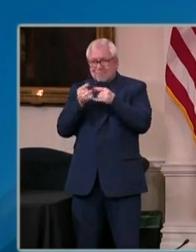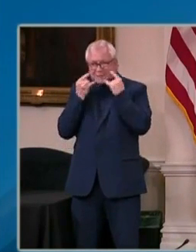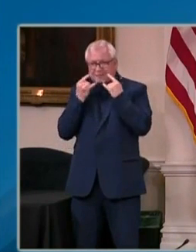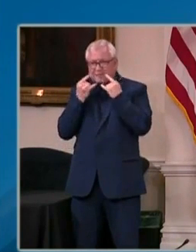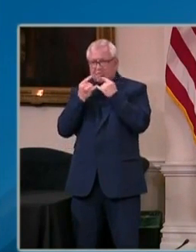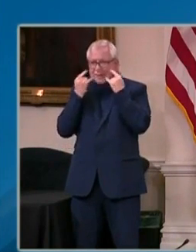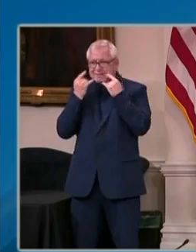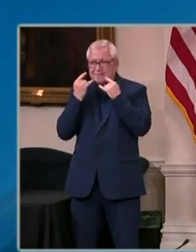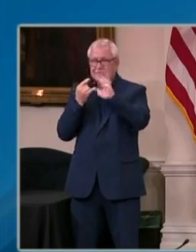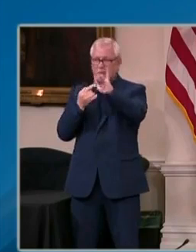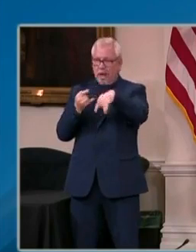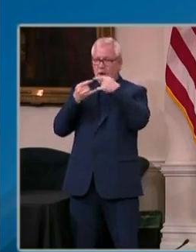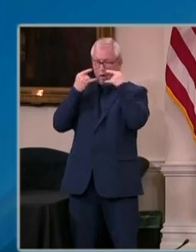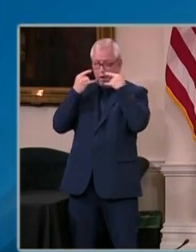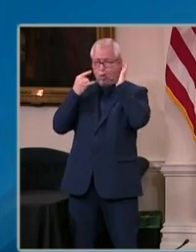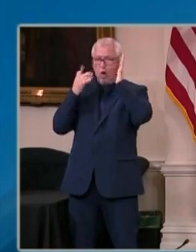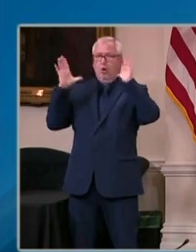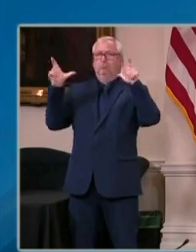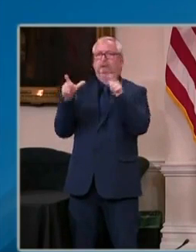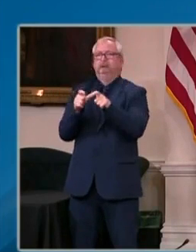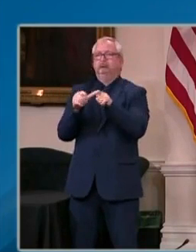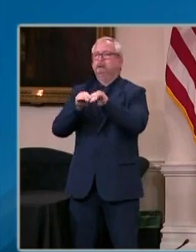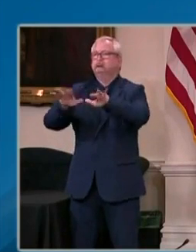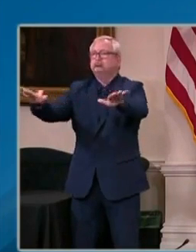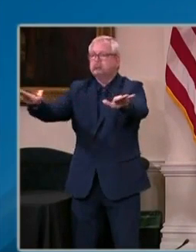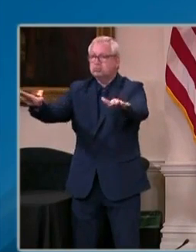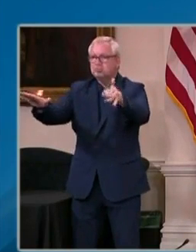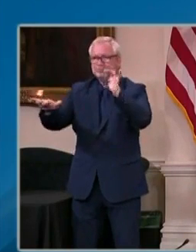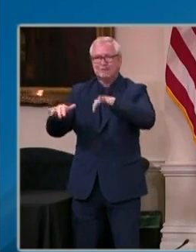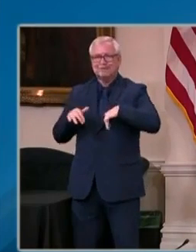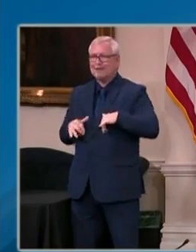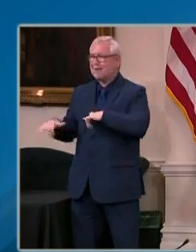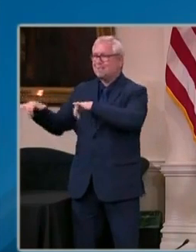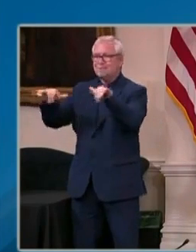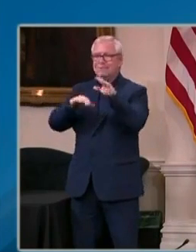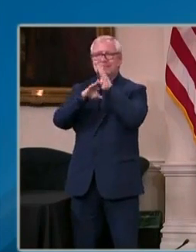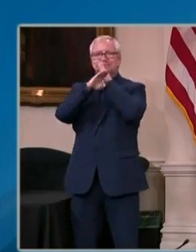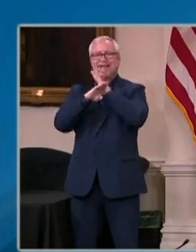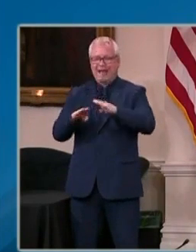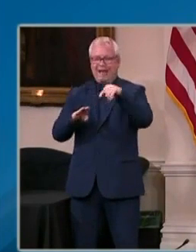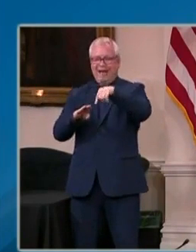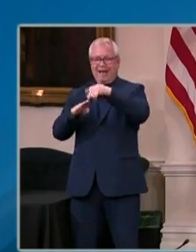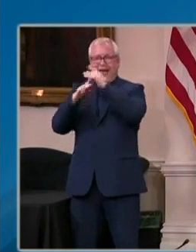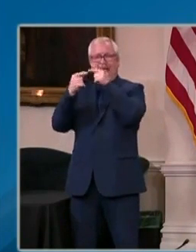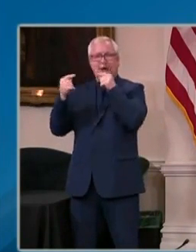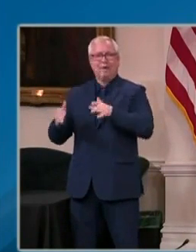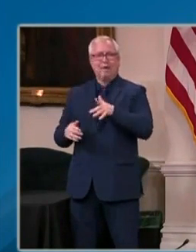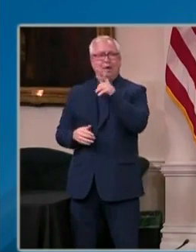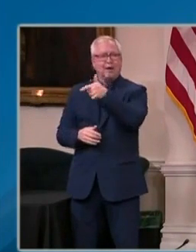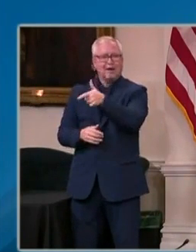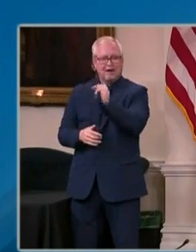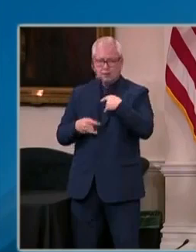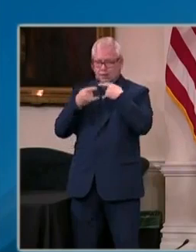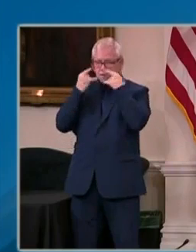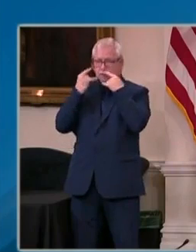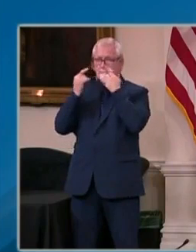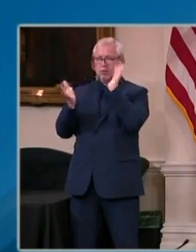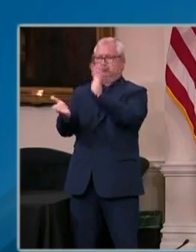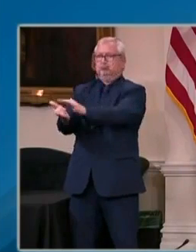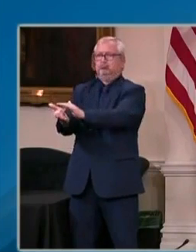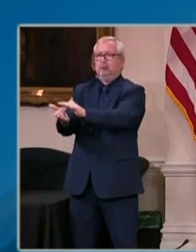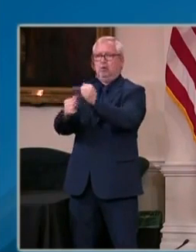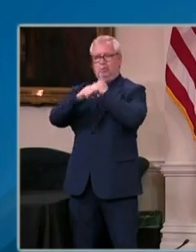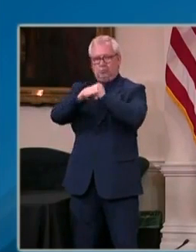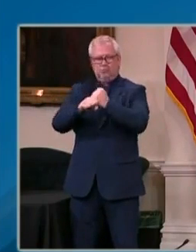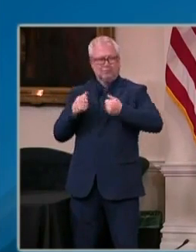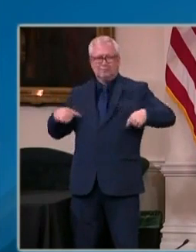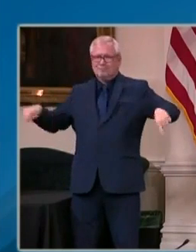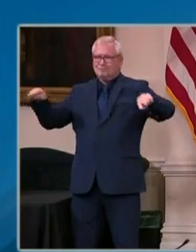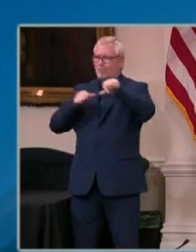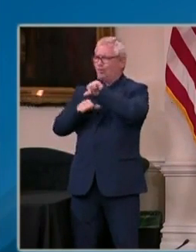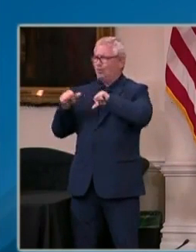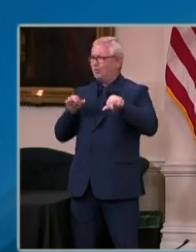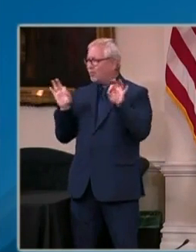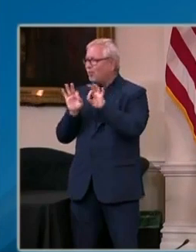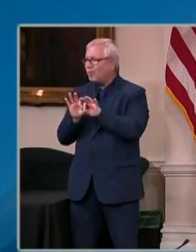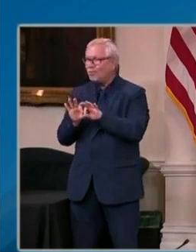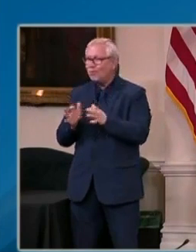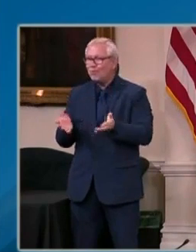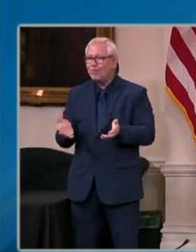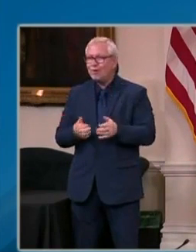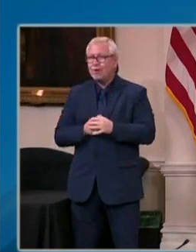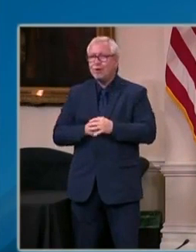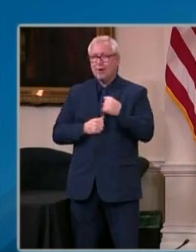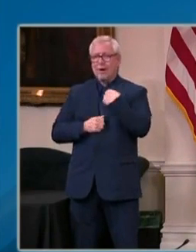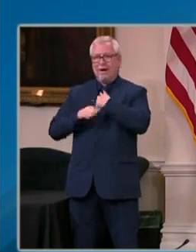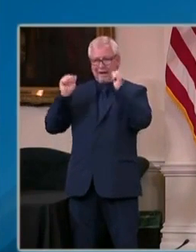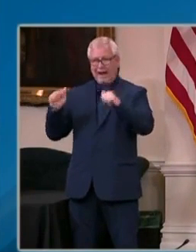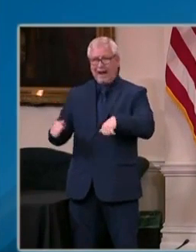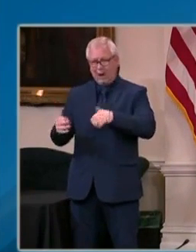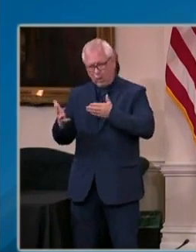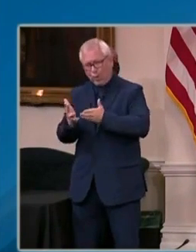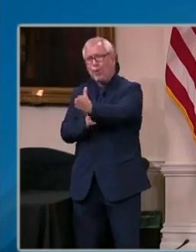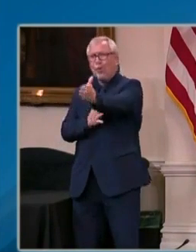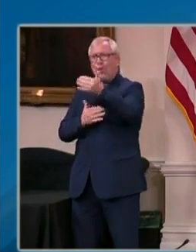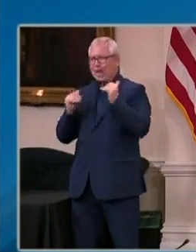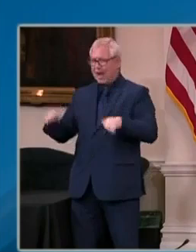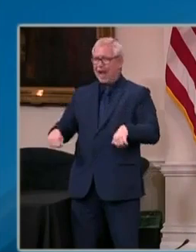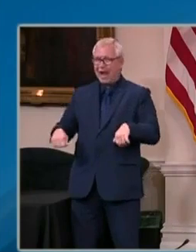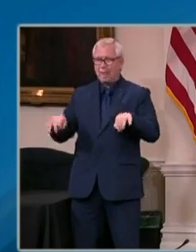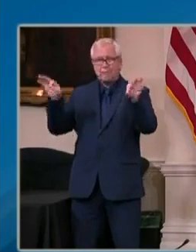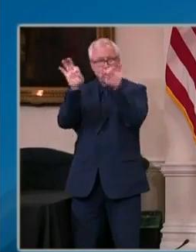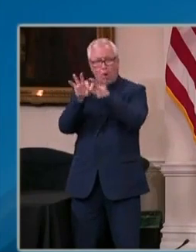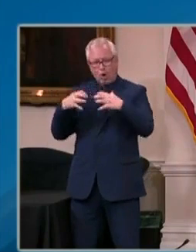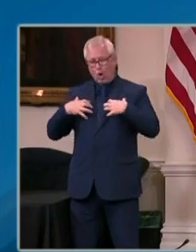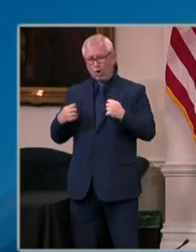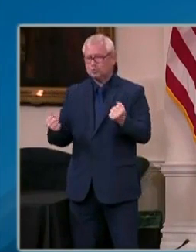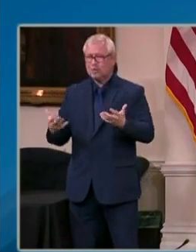THIS SIMPLE THING THAT WE WEAR OVER YOUR NOSE AN MOUTH LIMITS THE SPREAD OF OUR COMMON SILENT ENEMY AND HELPS PROTECT EACH OTHER.